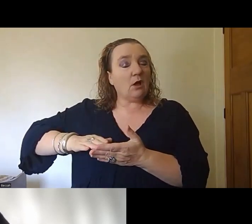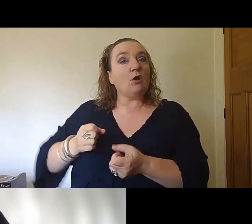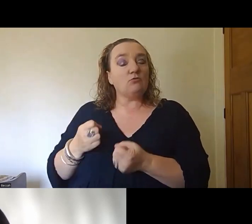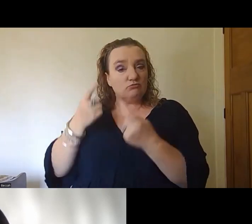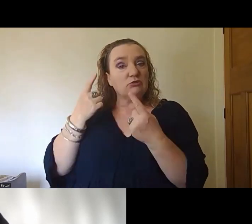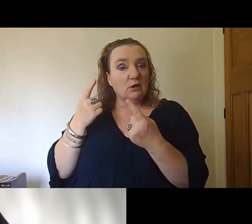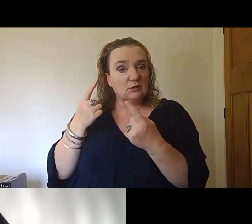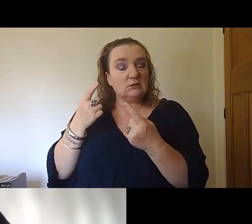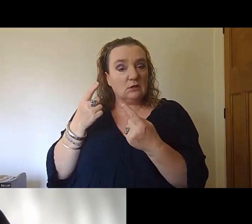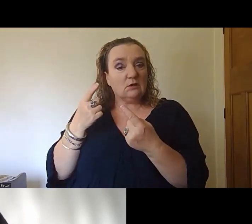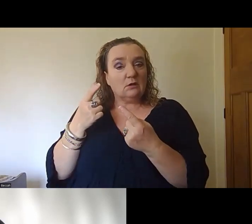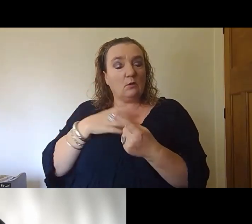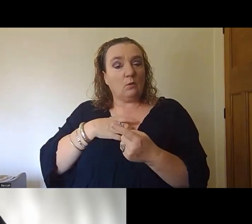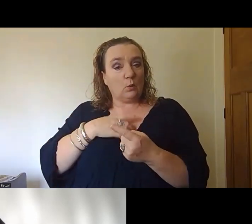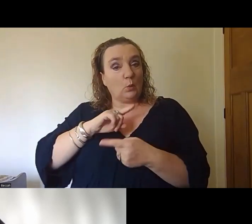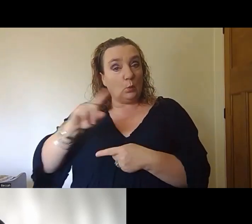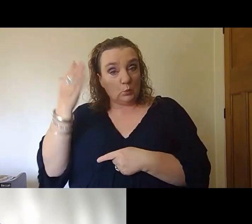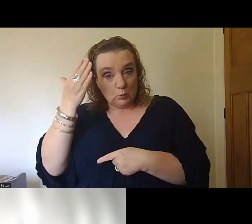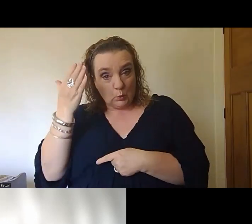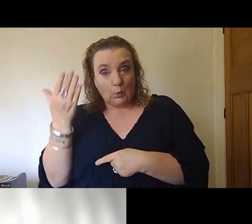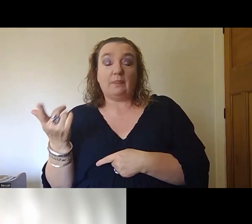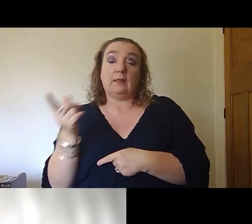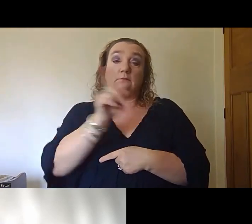going to school, and then after that, university as well,